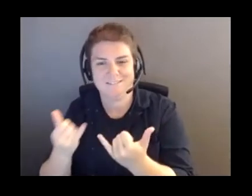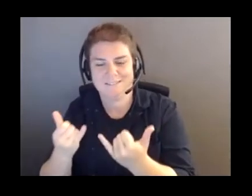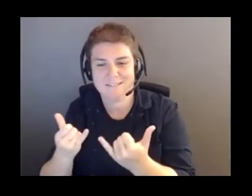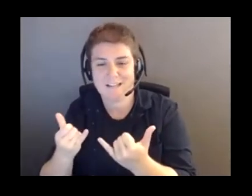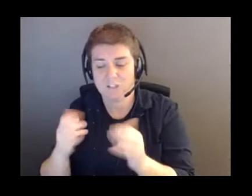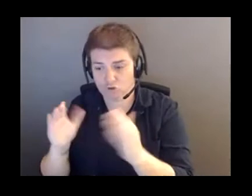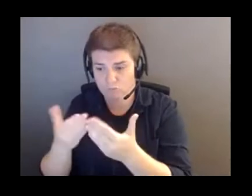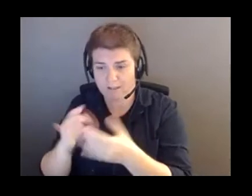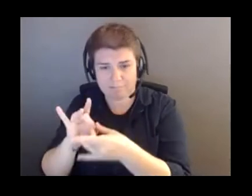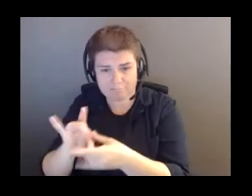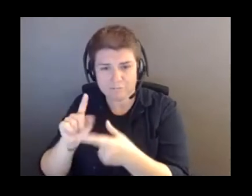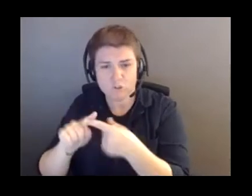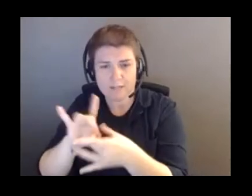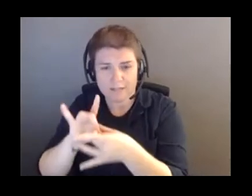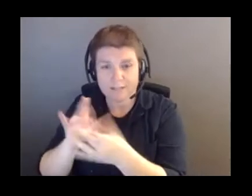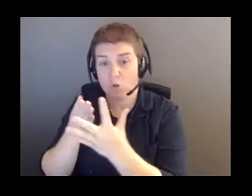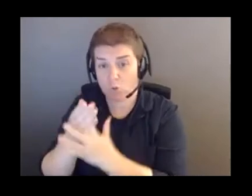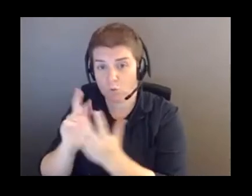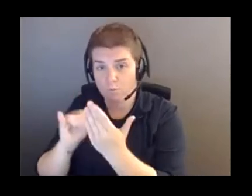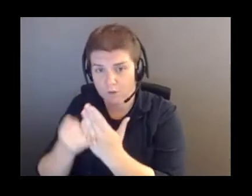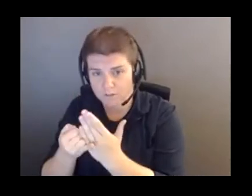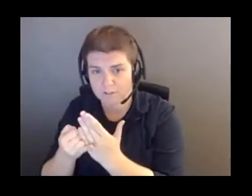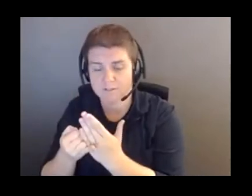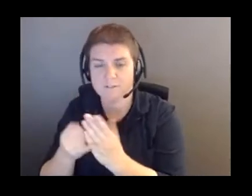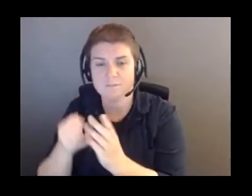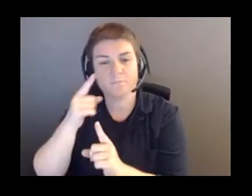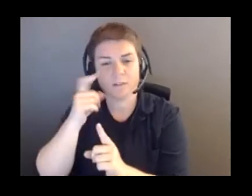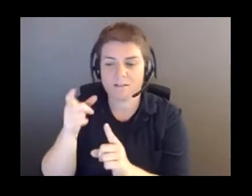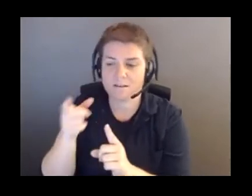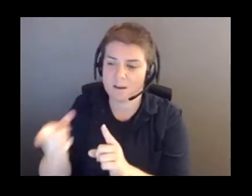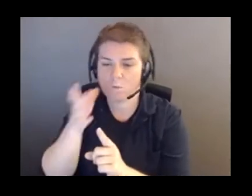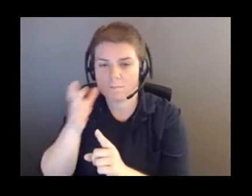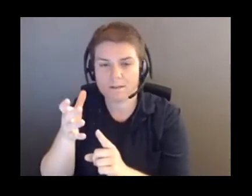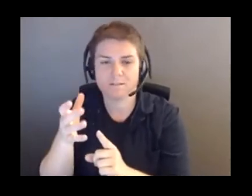through the project since there will be aspects of public presentation or sharing of the work